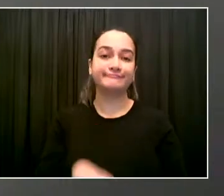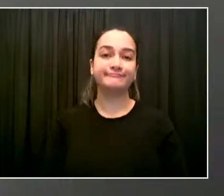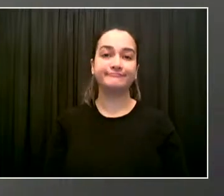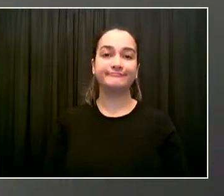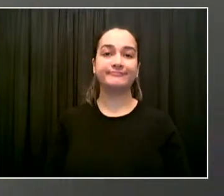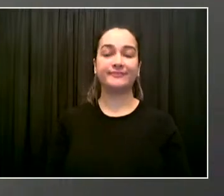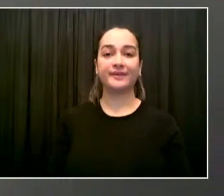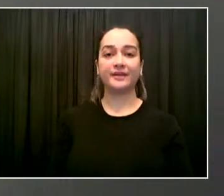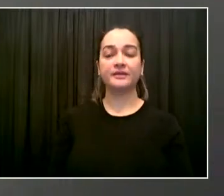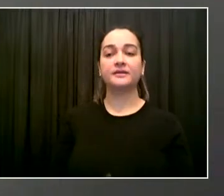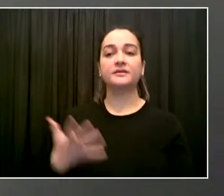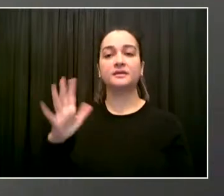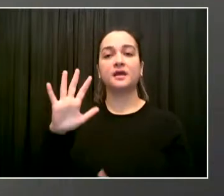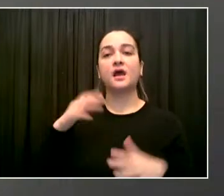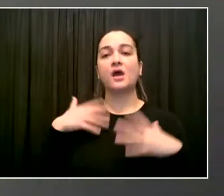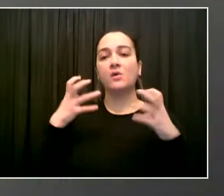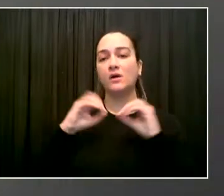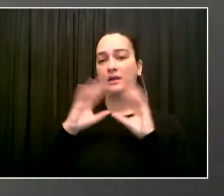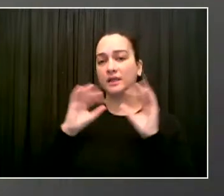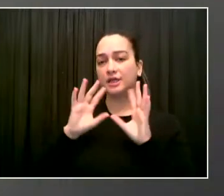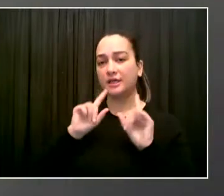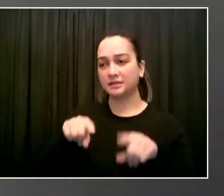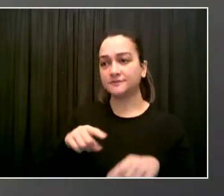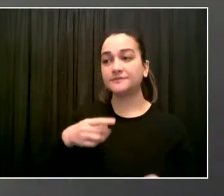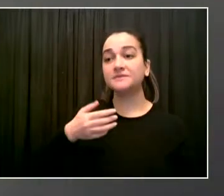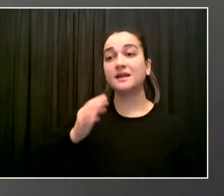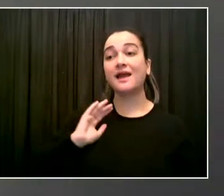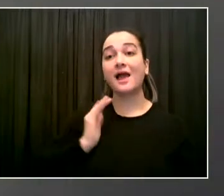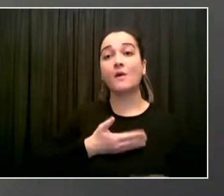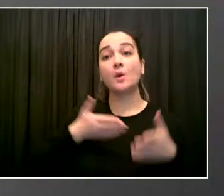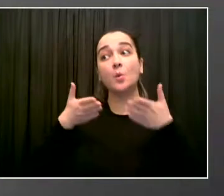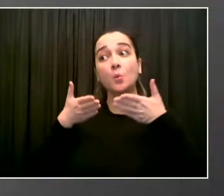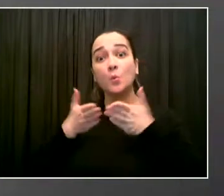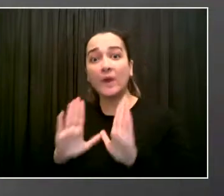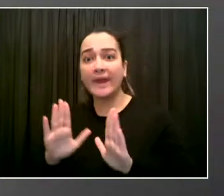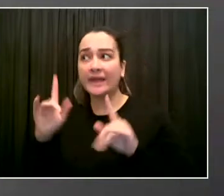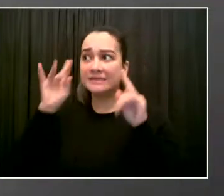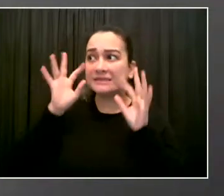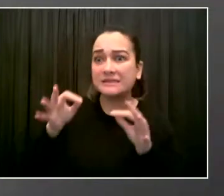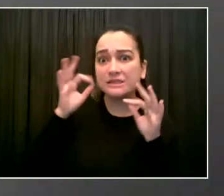AND HANDLE THINGS. DR. KATZ, DO YOU WANT TO SPEAK TO THAT? I WANT TO